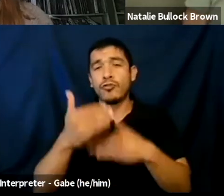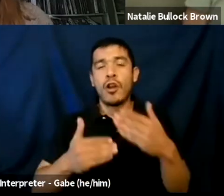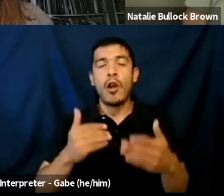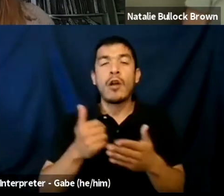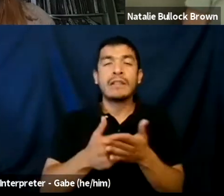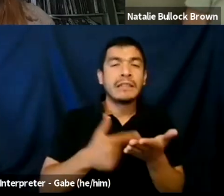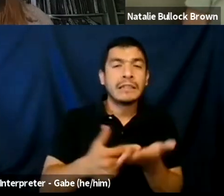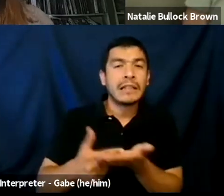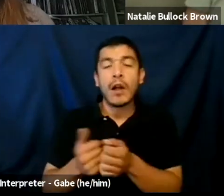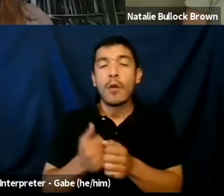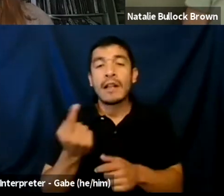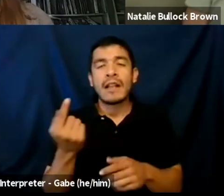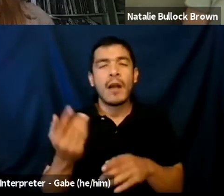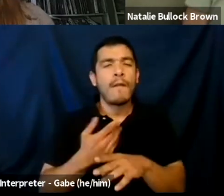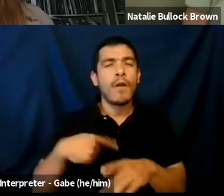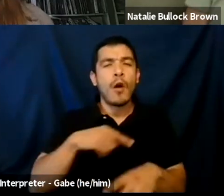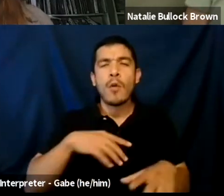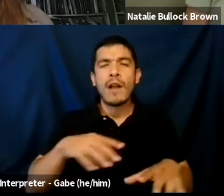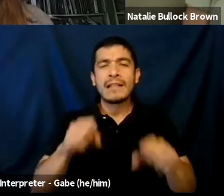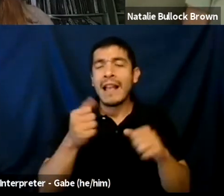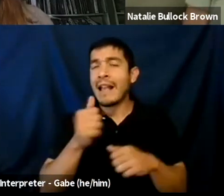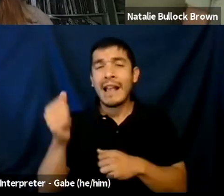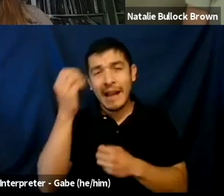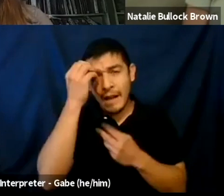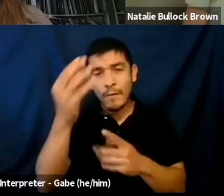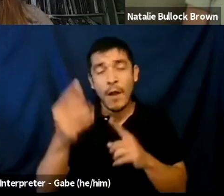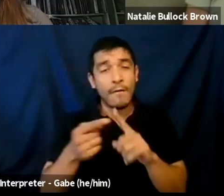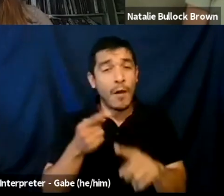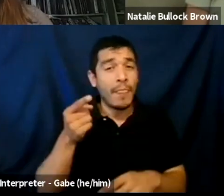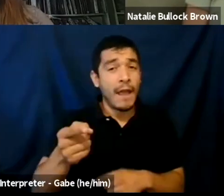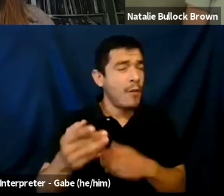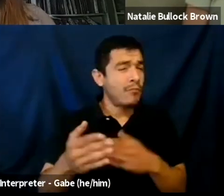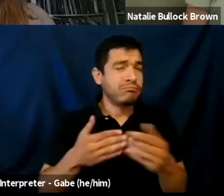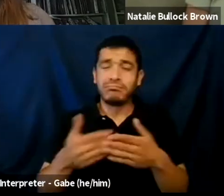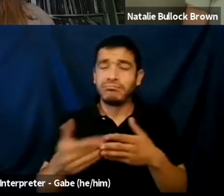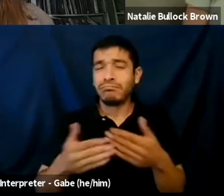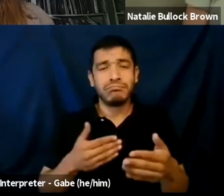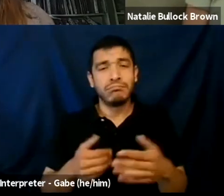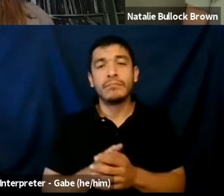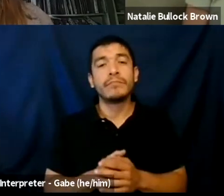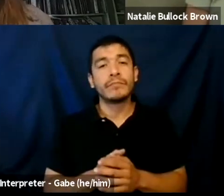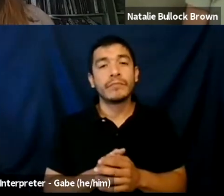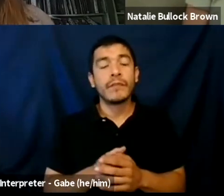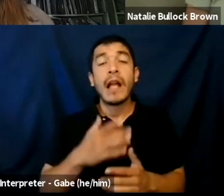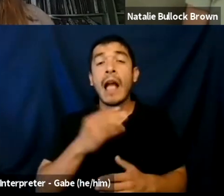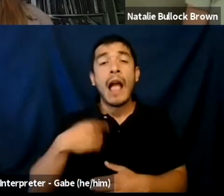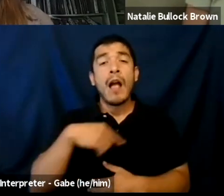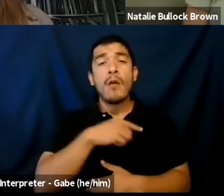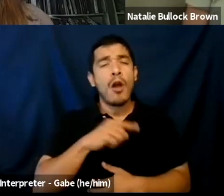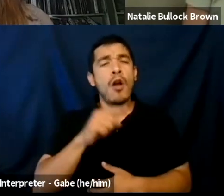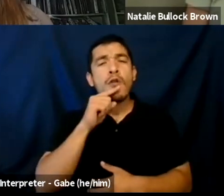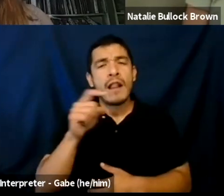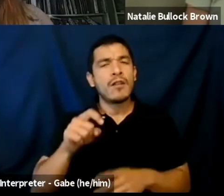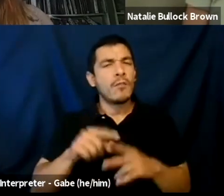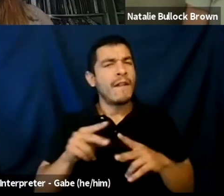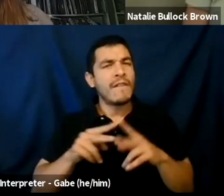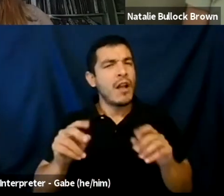before we take any information from them whatsoever. And we really need to be very clear on who we are